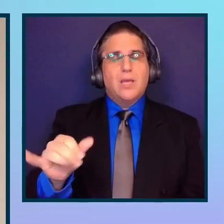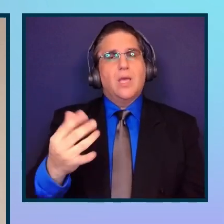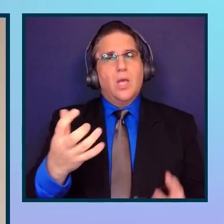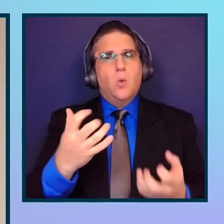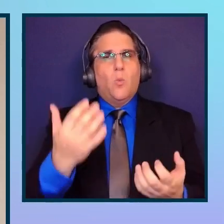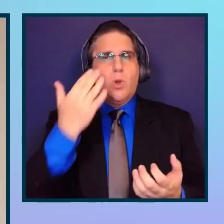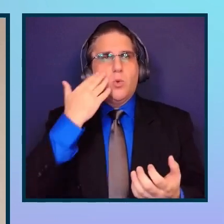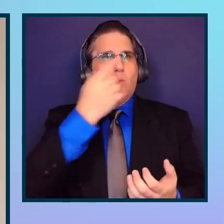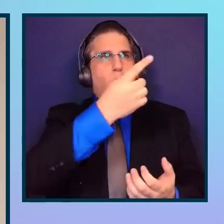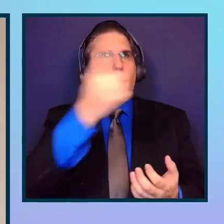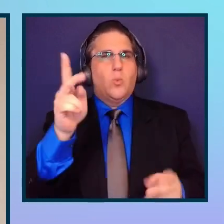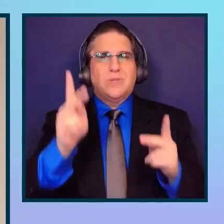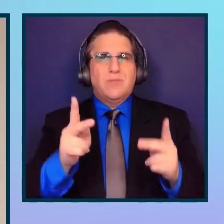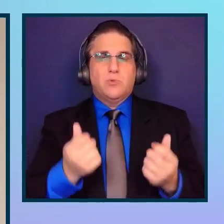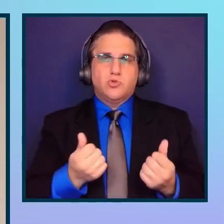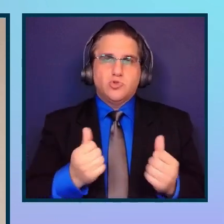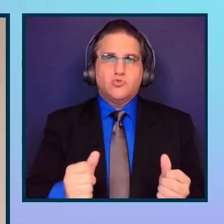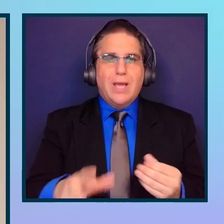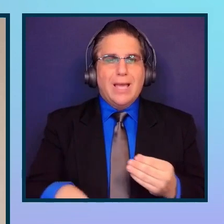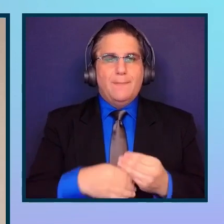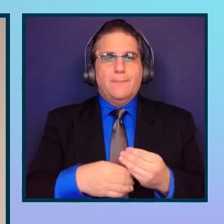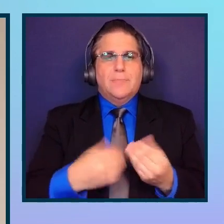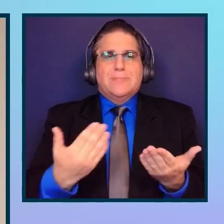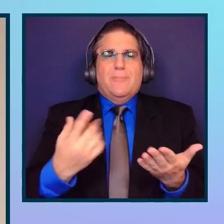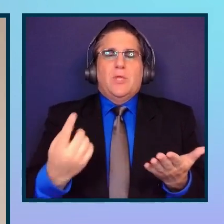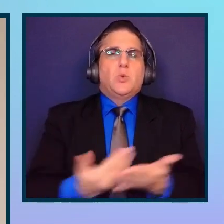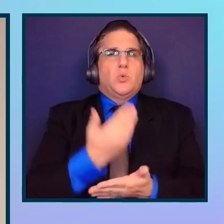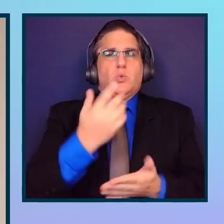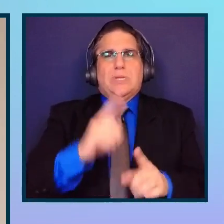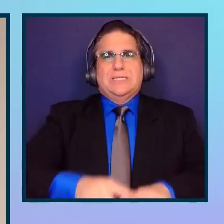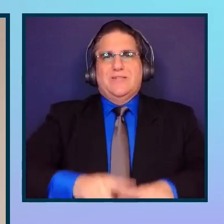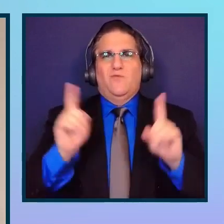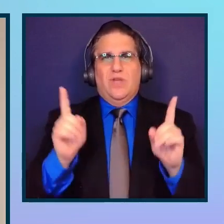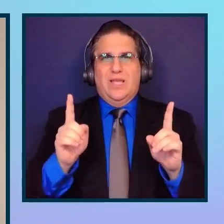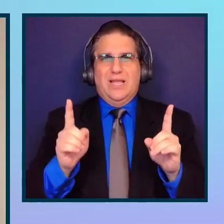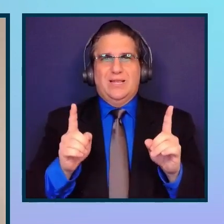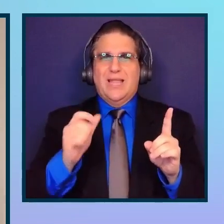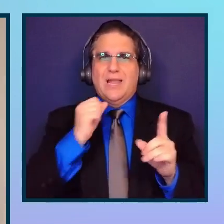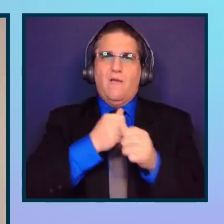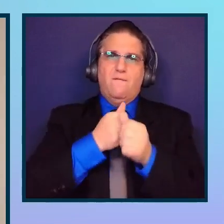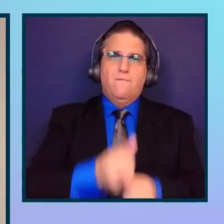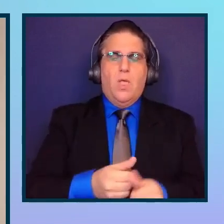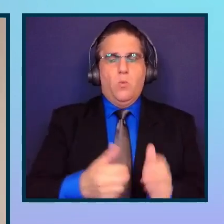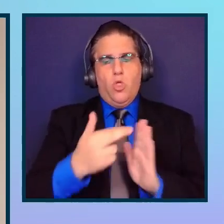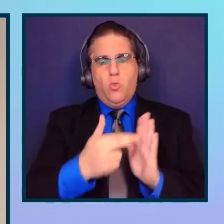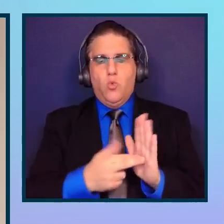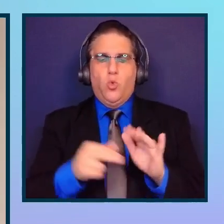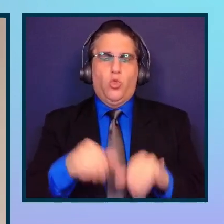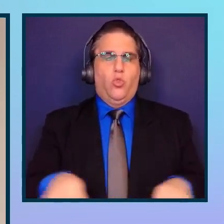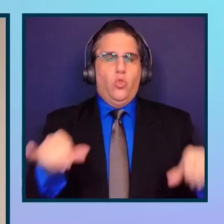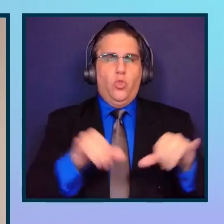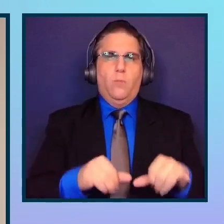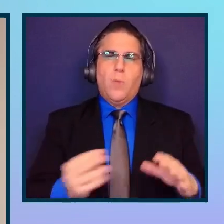to try different things and maybe kind of get out of line a little bit and be a little bit bolder in this work.